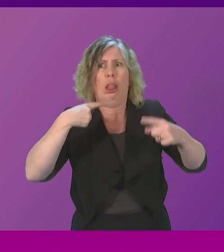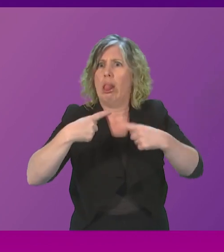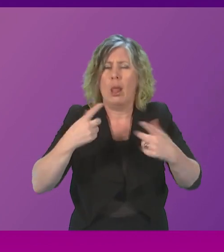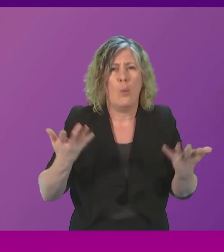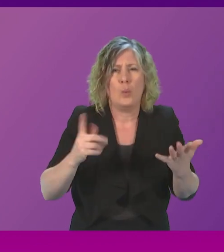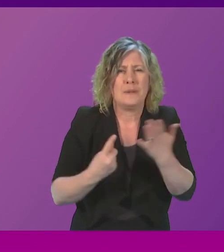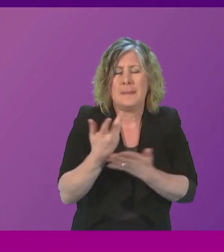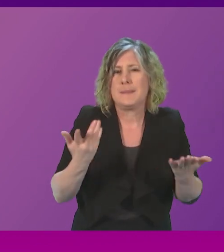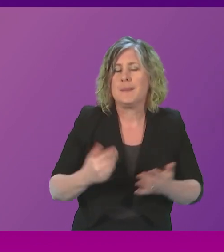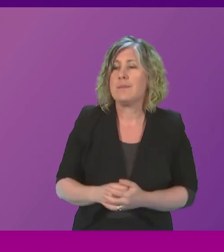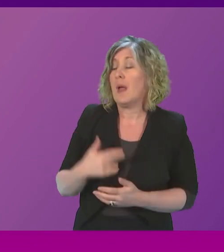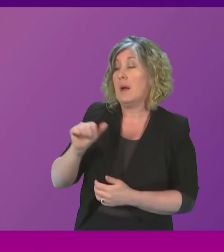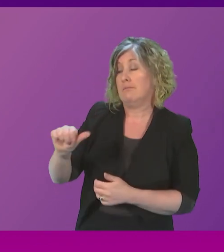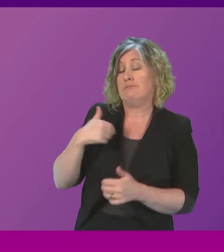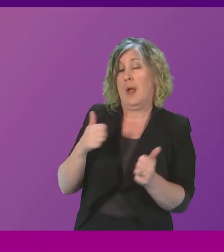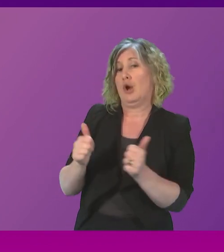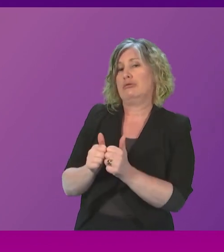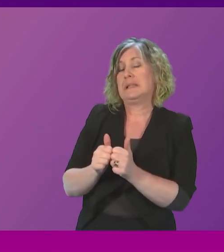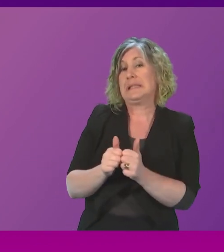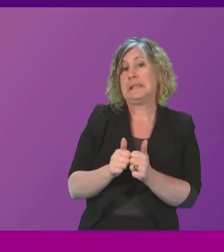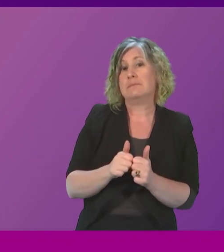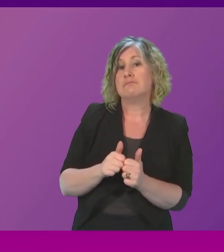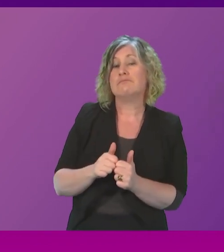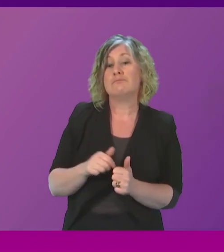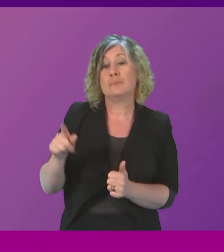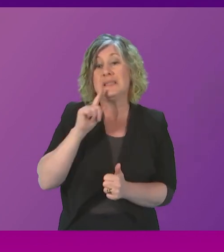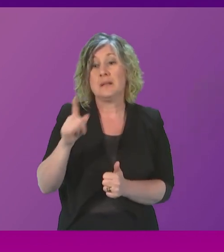Once again, I do not disagree with the sentiment behind Martin Whitfield’s important question.